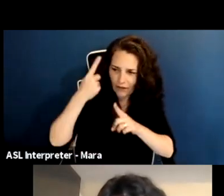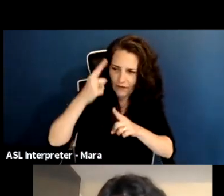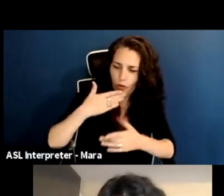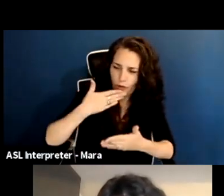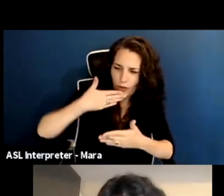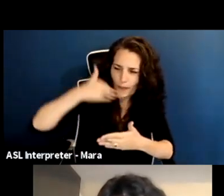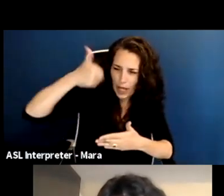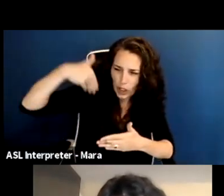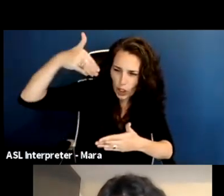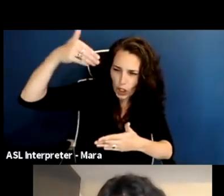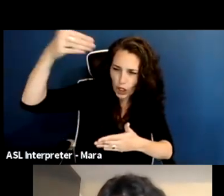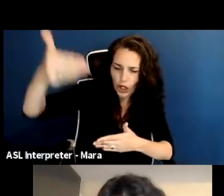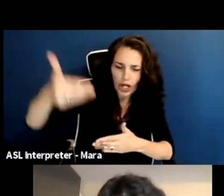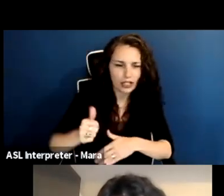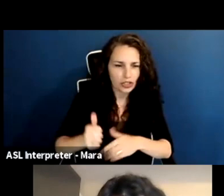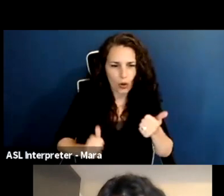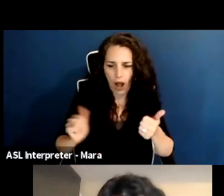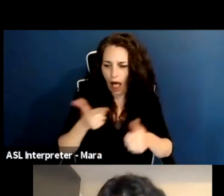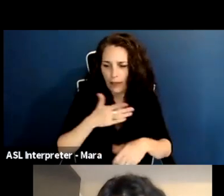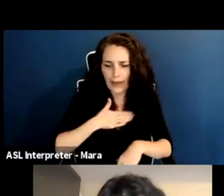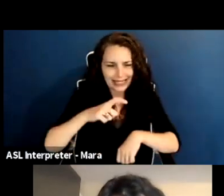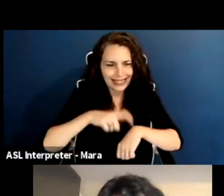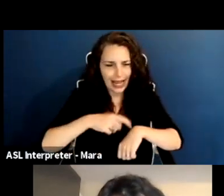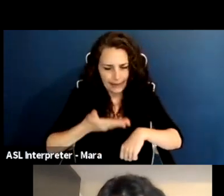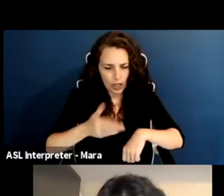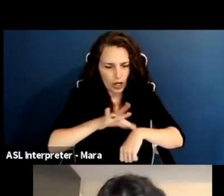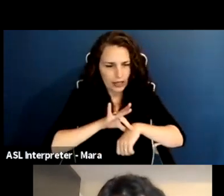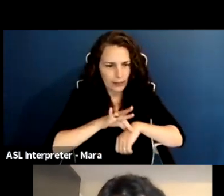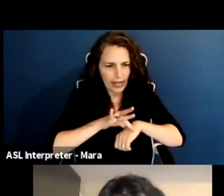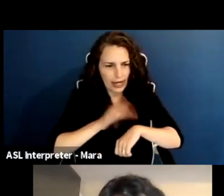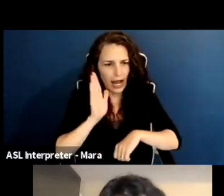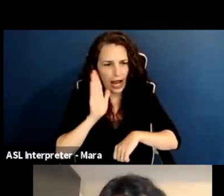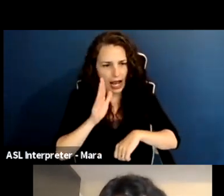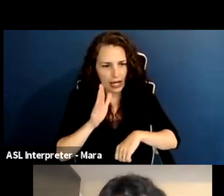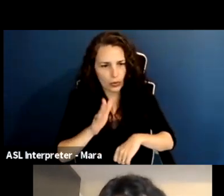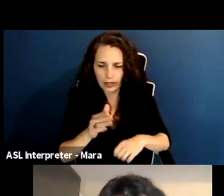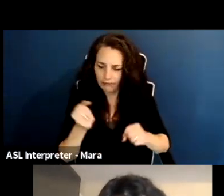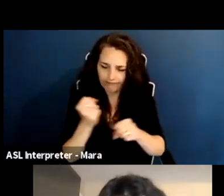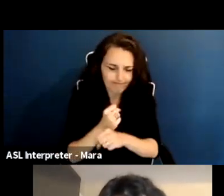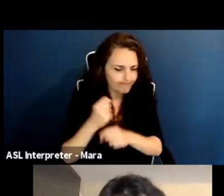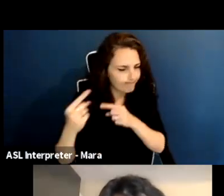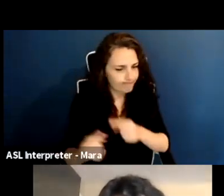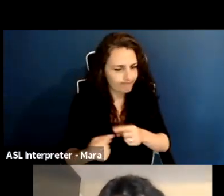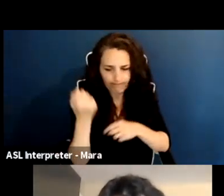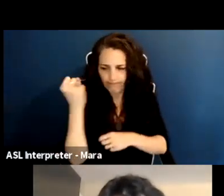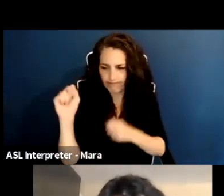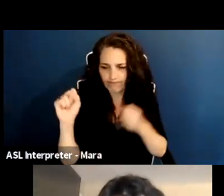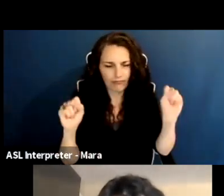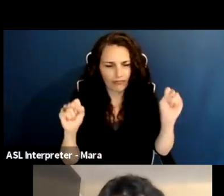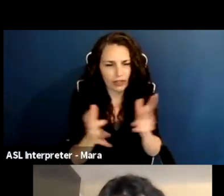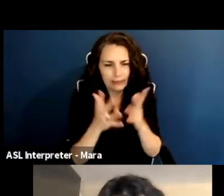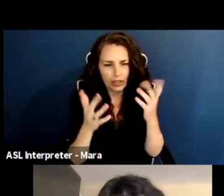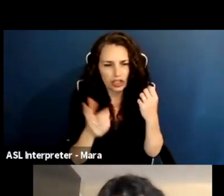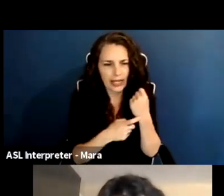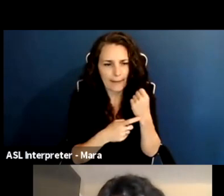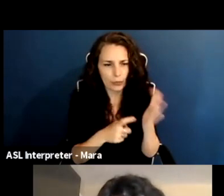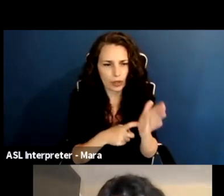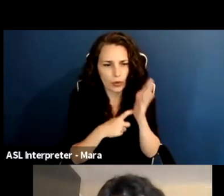is making sure that I do my part and that I speak and I fight as long as it takes because we're beautiful